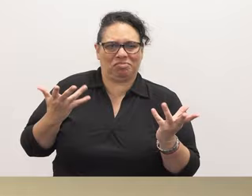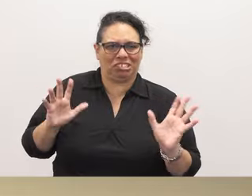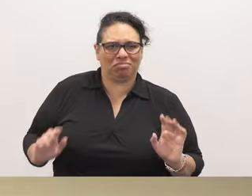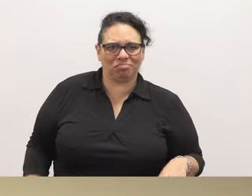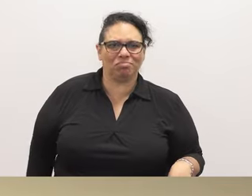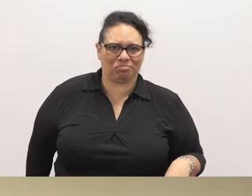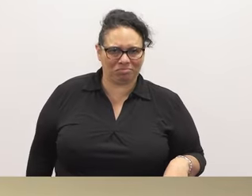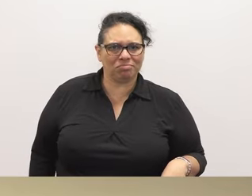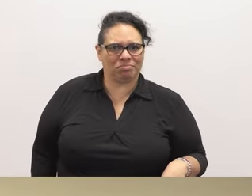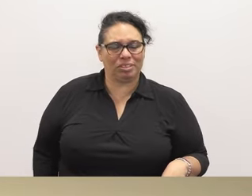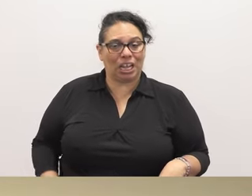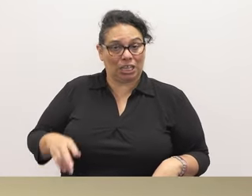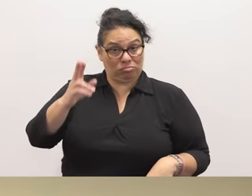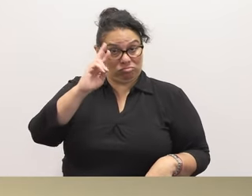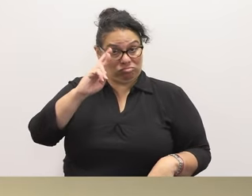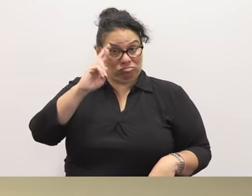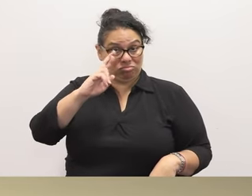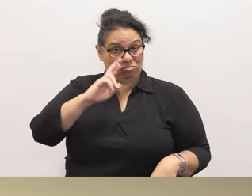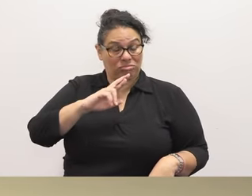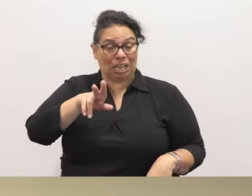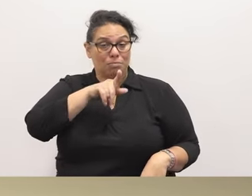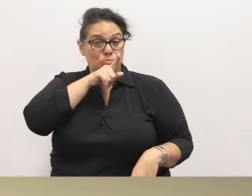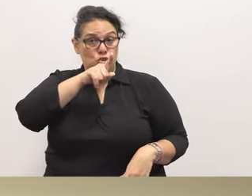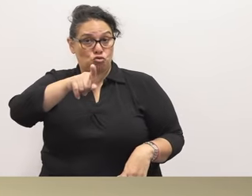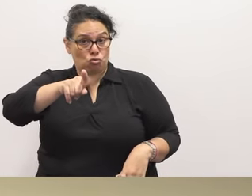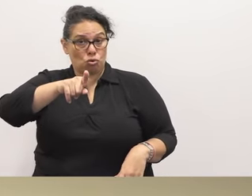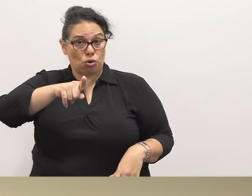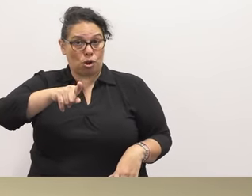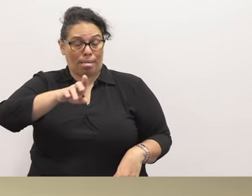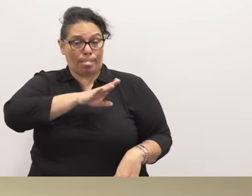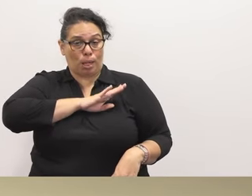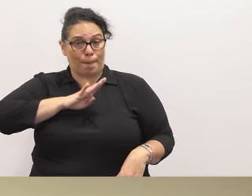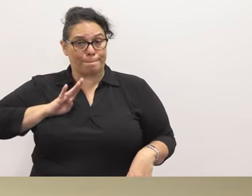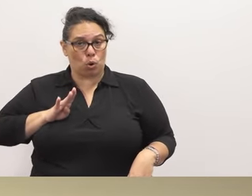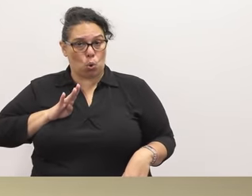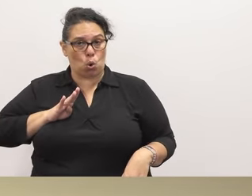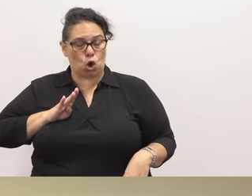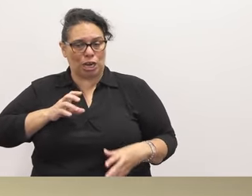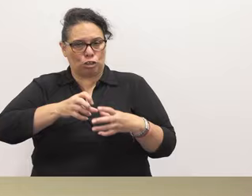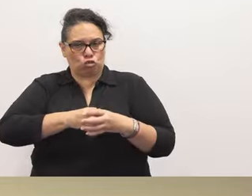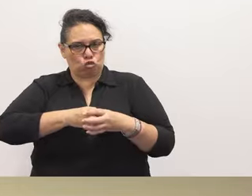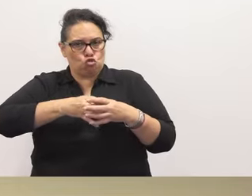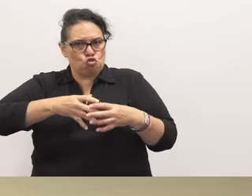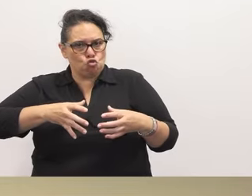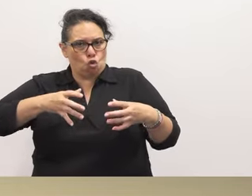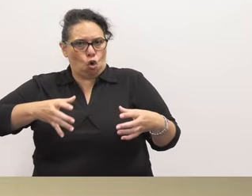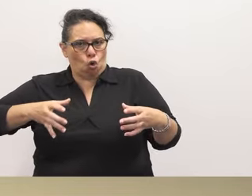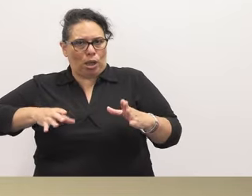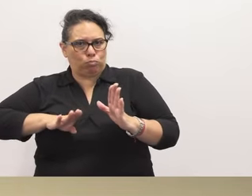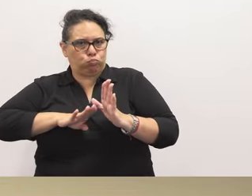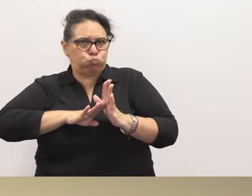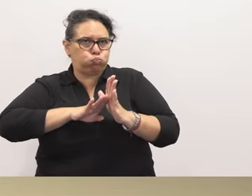And the purpose of this is just to make sure that the board is growing in its trajectory. And some of the things that are in that evaluation